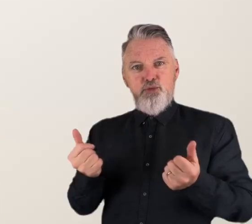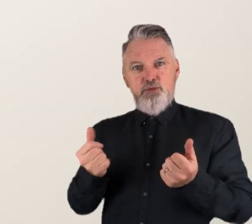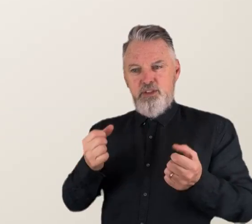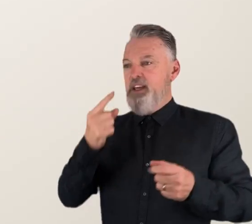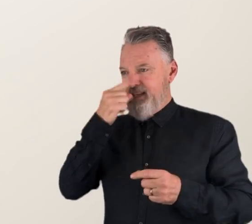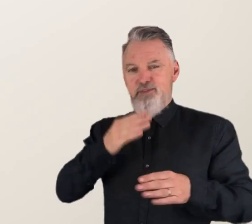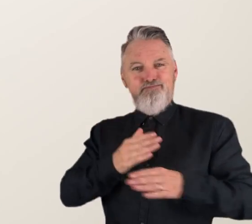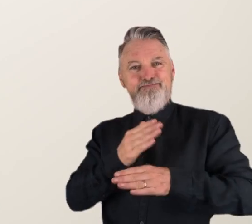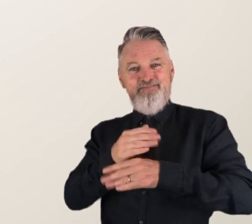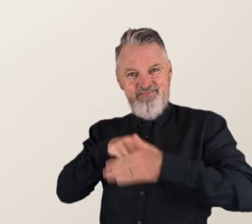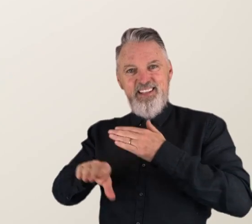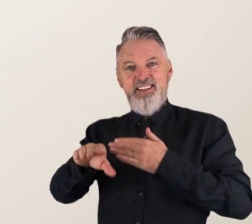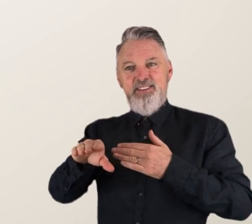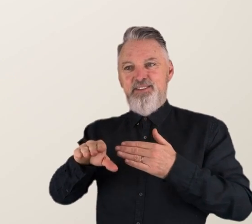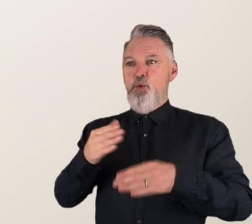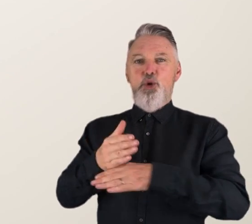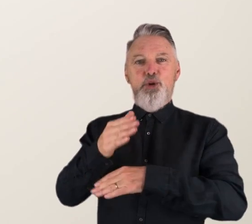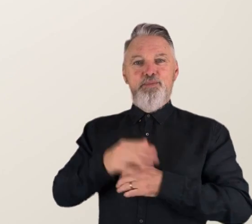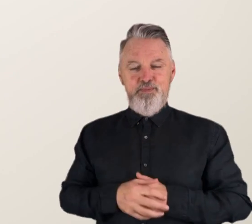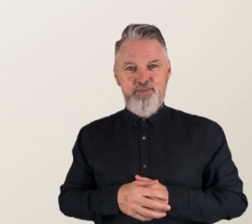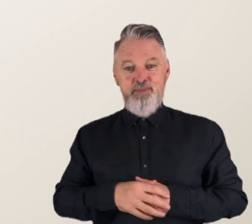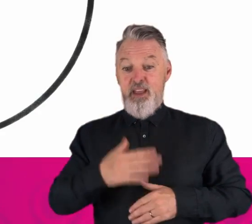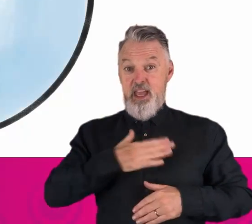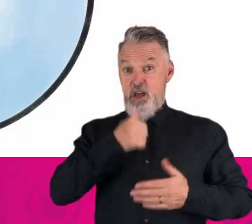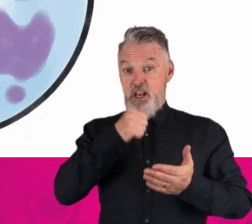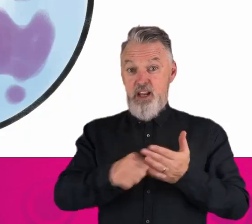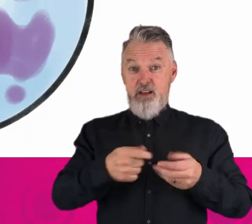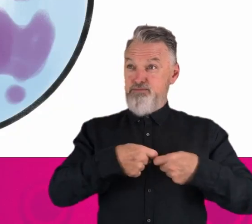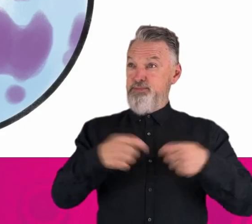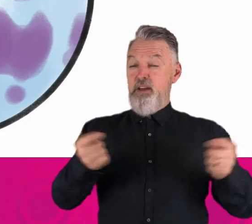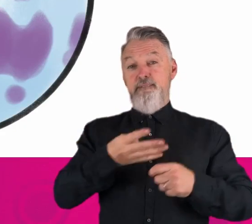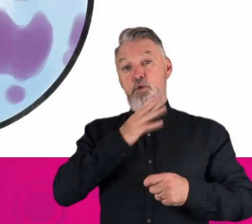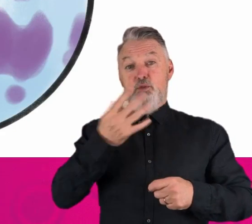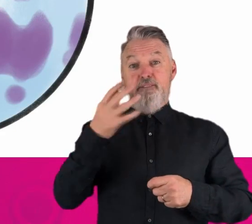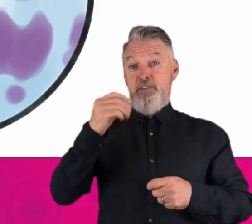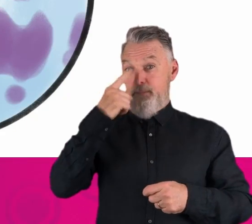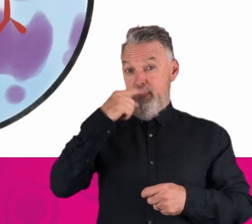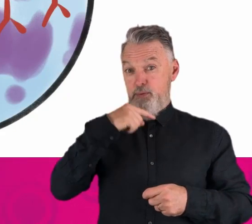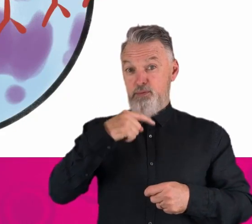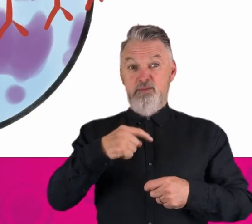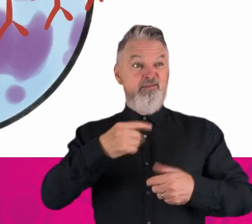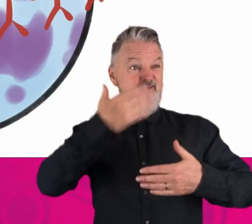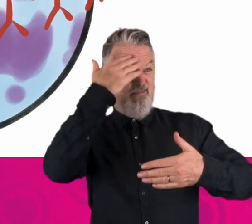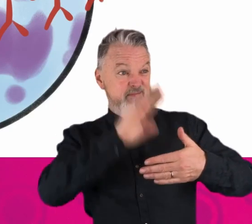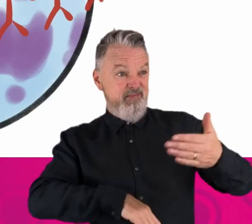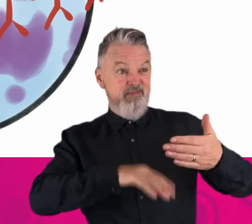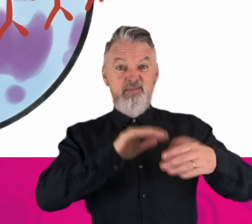Our newsletter goes out to approximately 450 people all over the world, including senior HR experts from the Tasmanian government